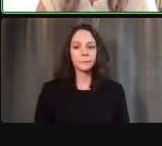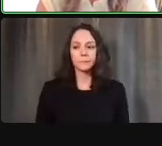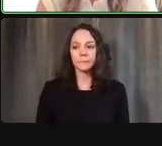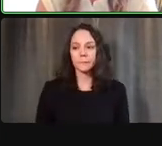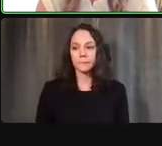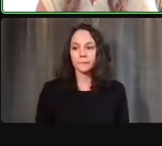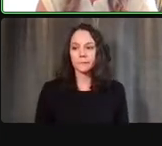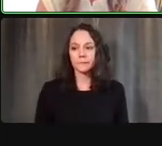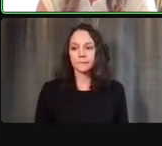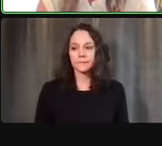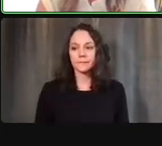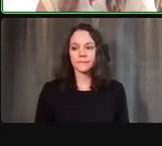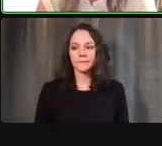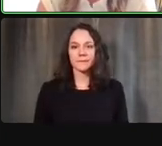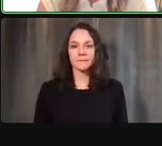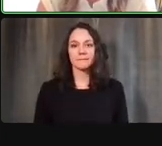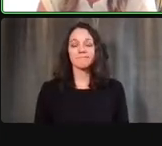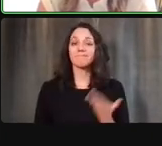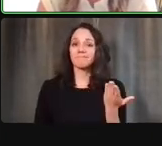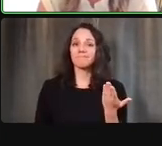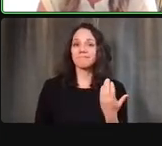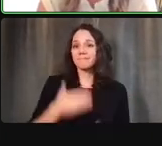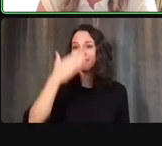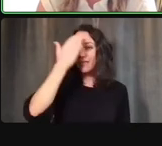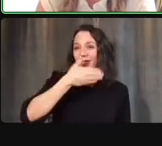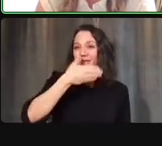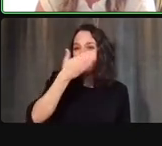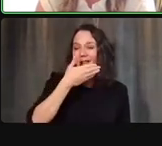And here is the cover. Tell us how you really feel.